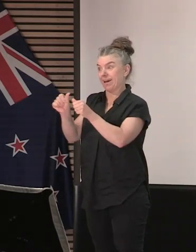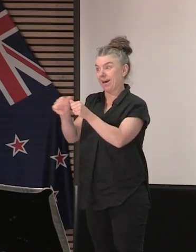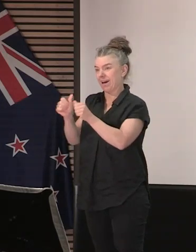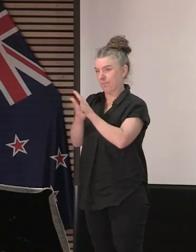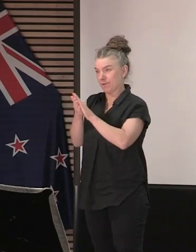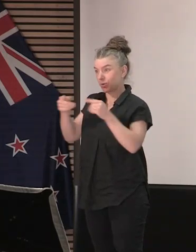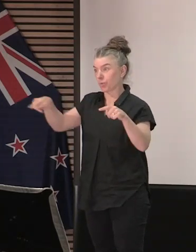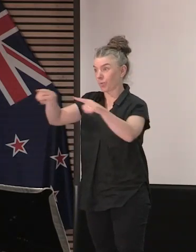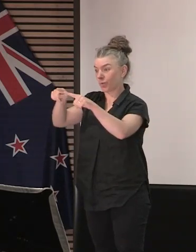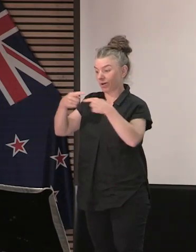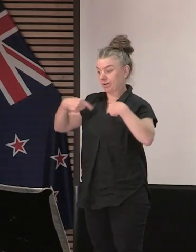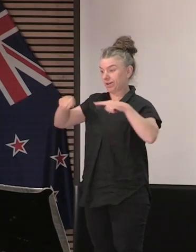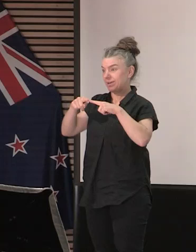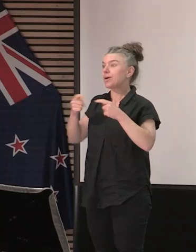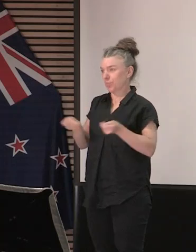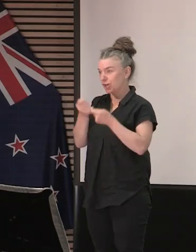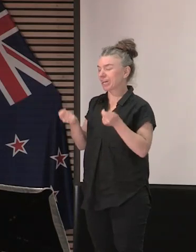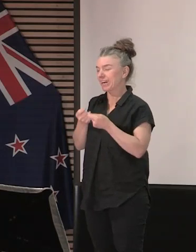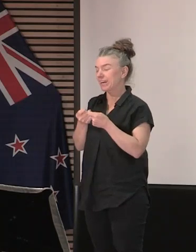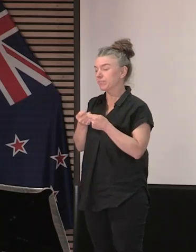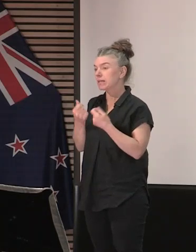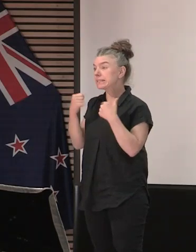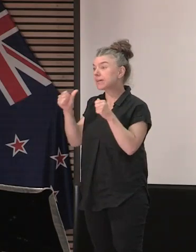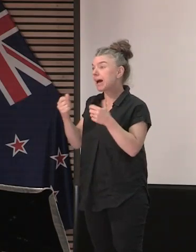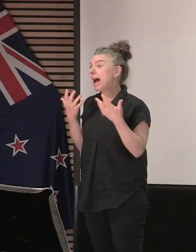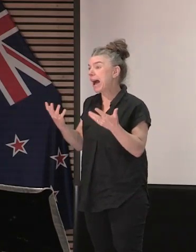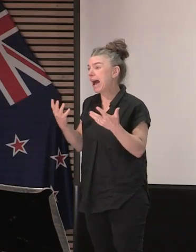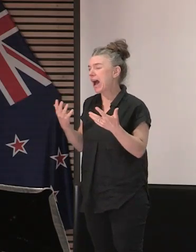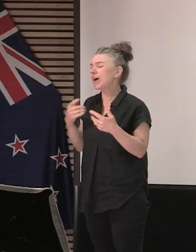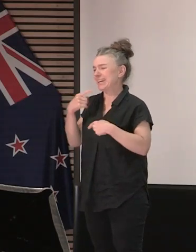But to succeed, weneed it to keep working.